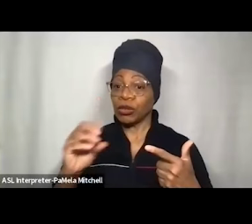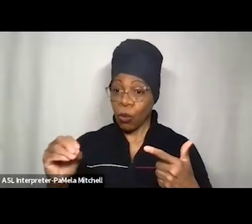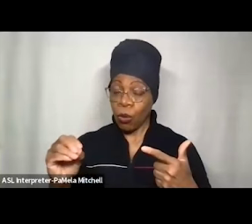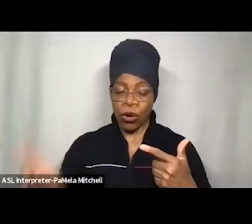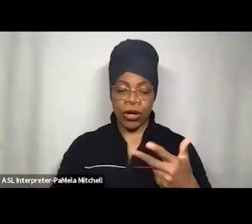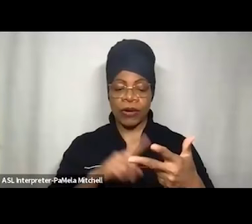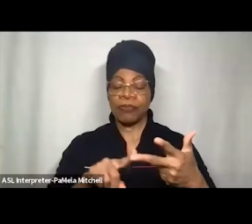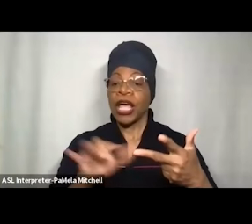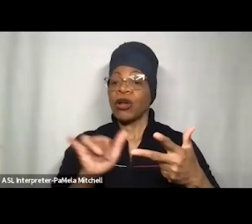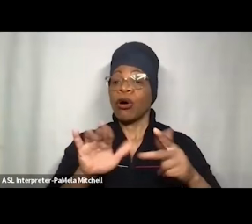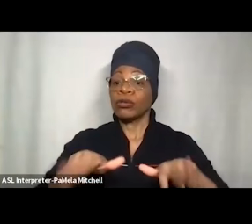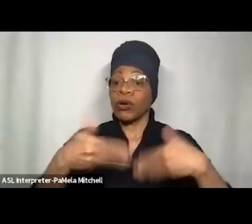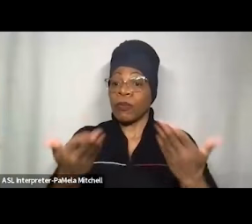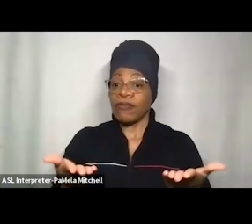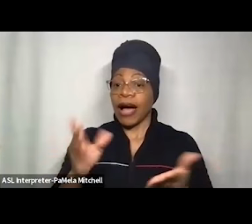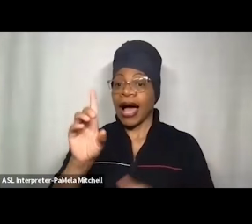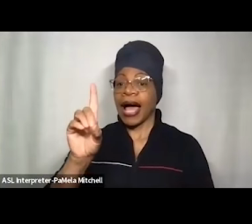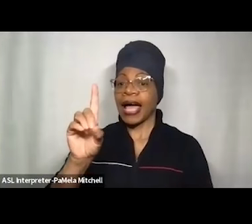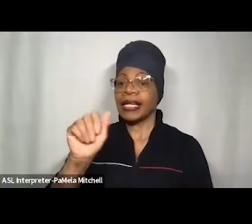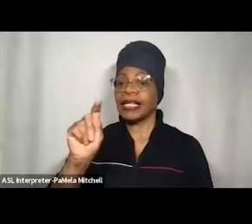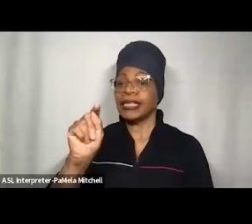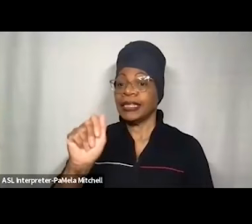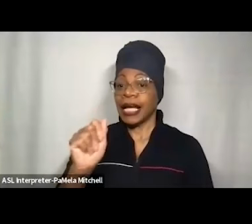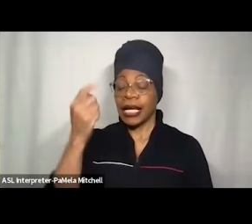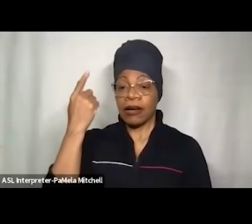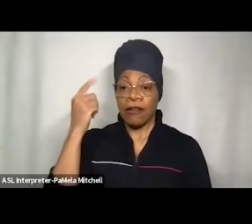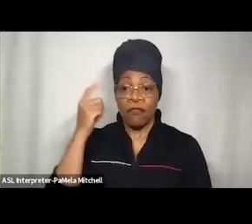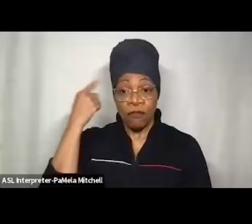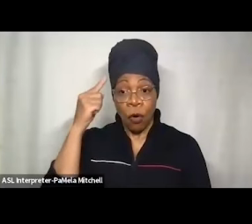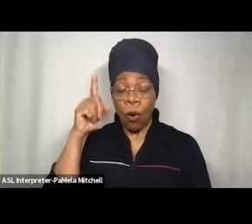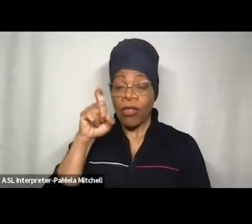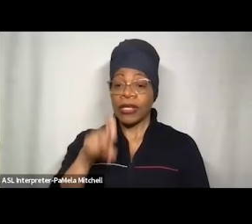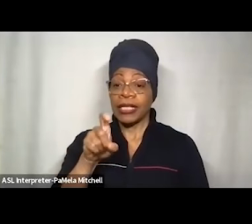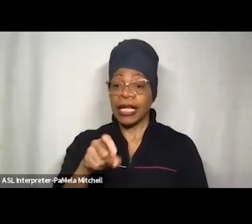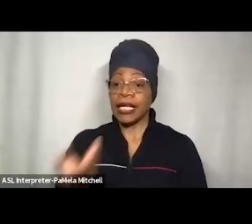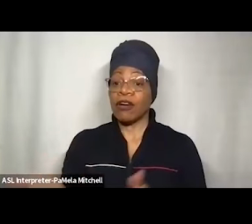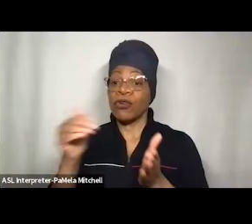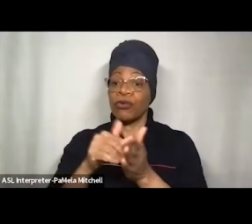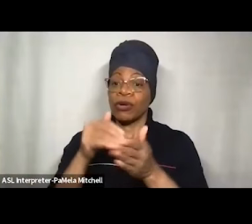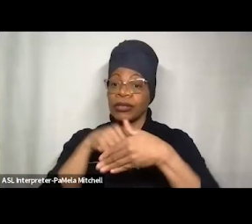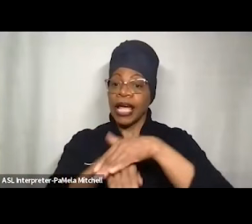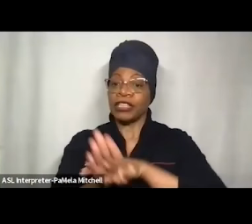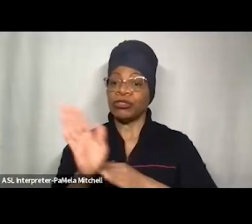and to provide data on the need for reentry services. I work internationally quite a bit